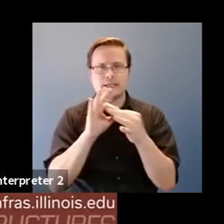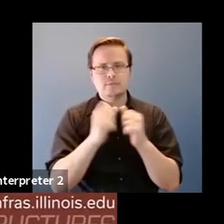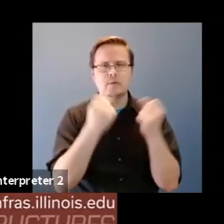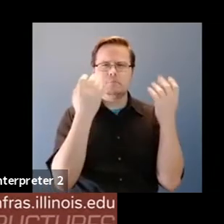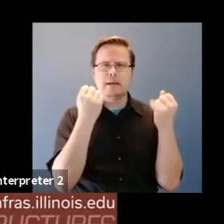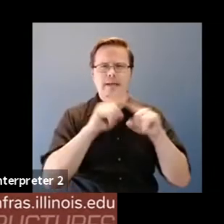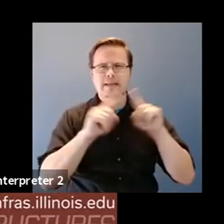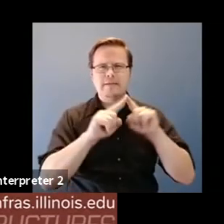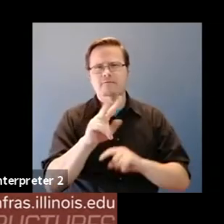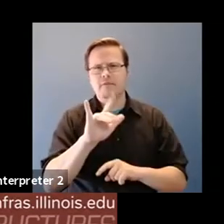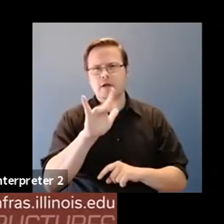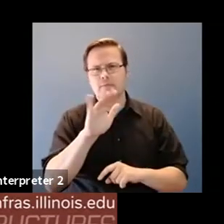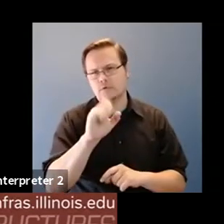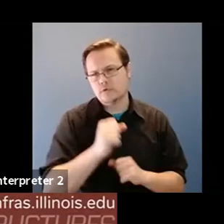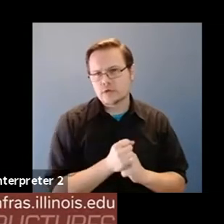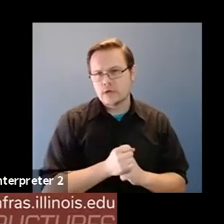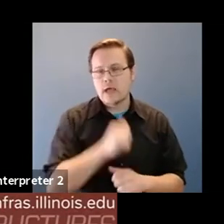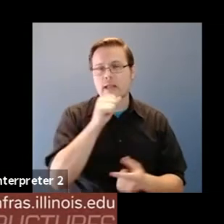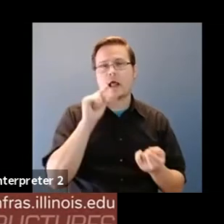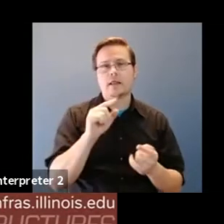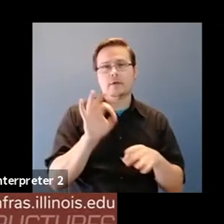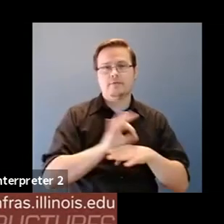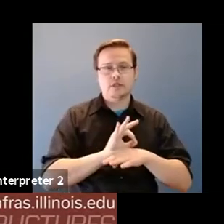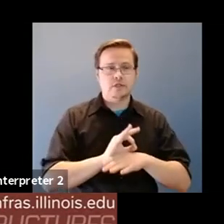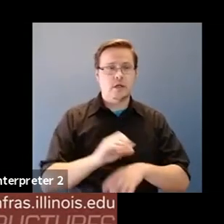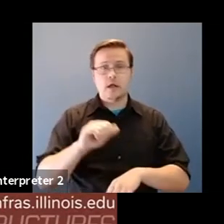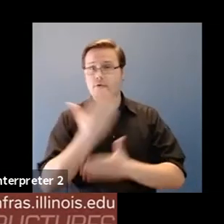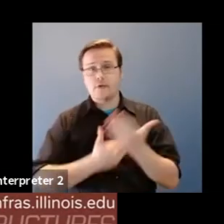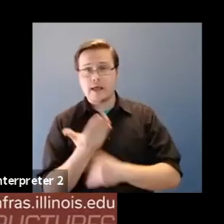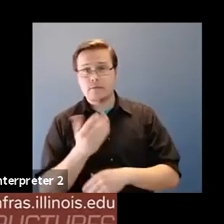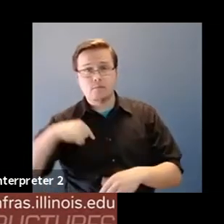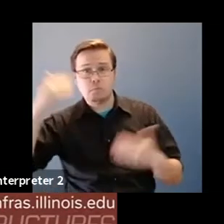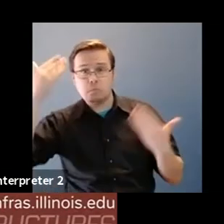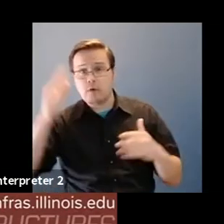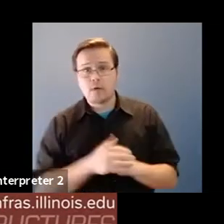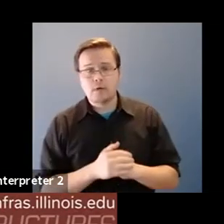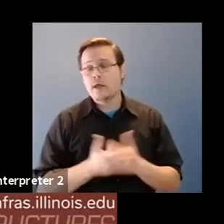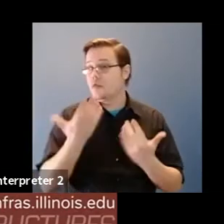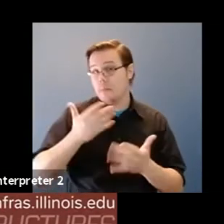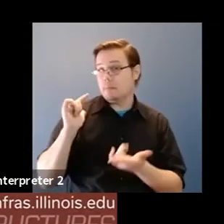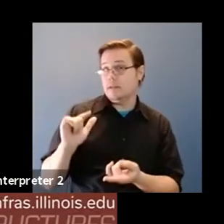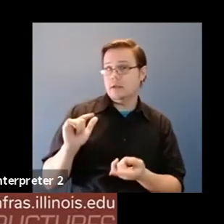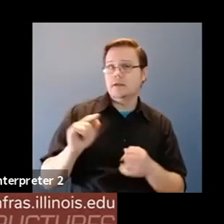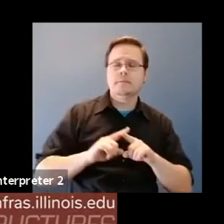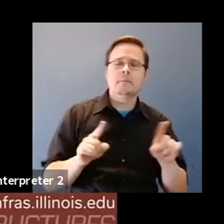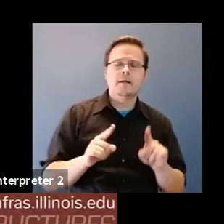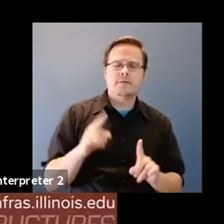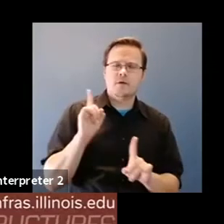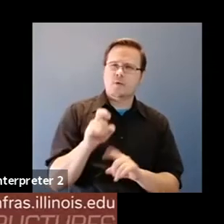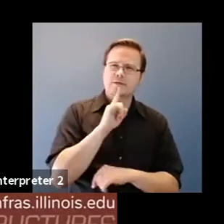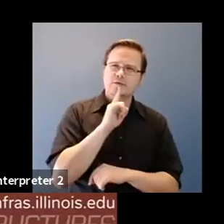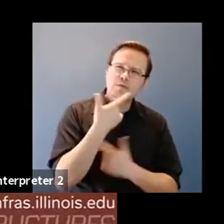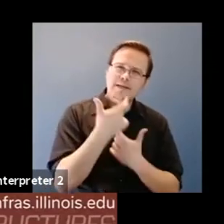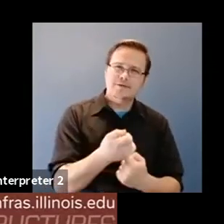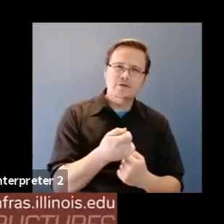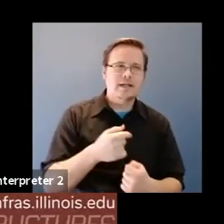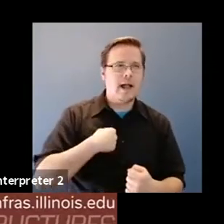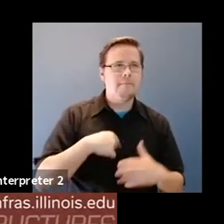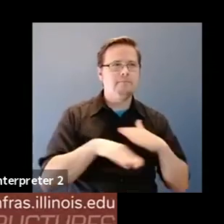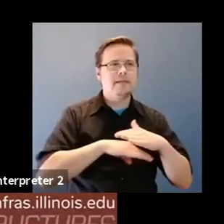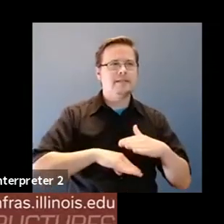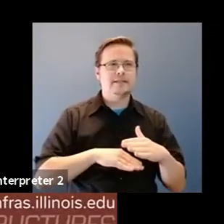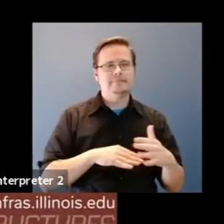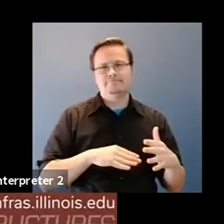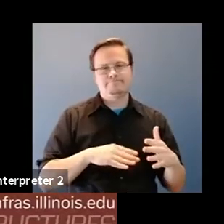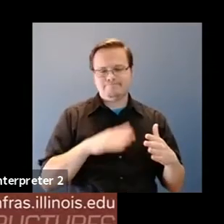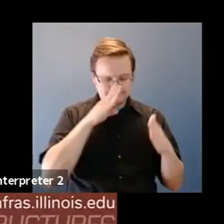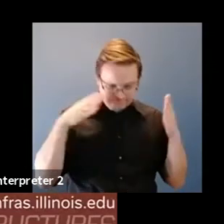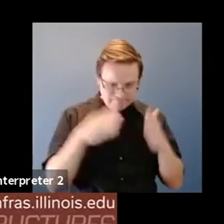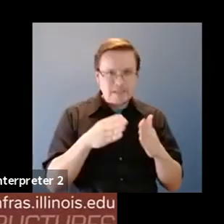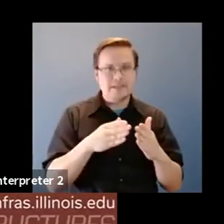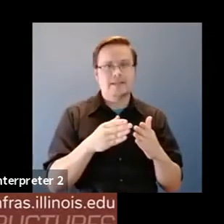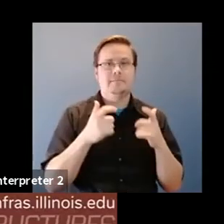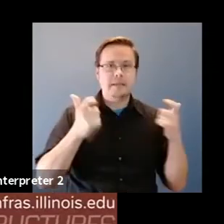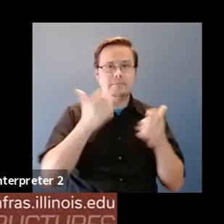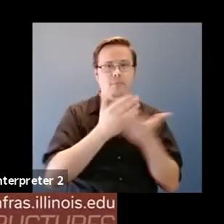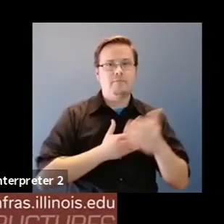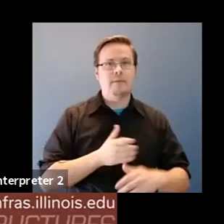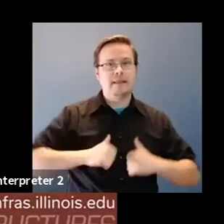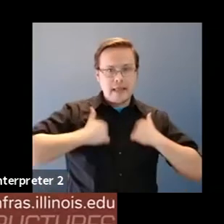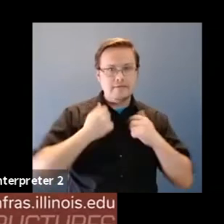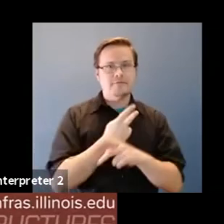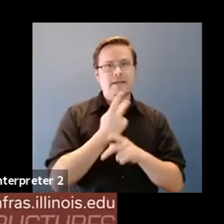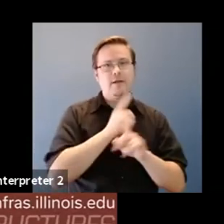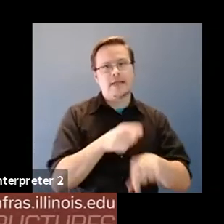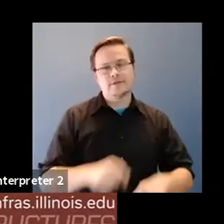Martin Wattenberg: On the other hand, we don't know in fact it might be that they're limited but to me this this question is so interesting that i'm basically devoting a chunk of my life, trying to figure out the answer so yeah fascinating question.